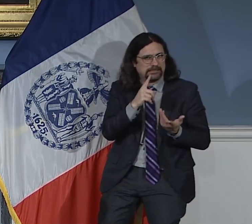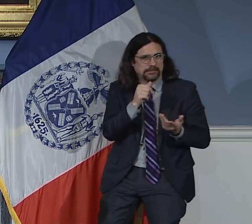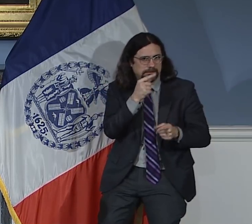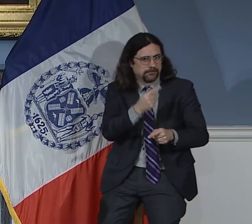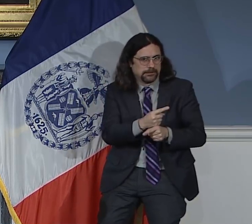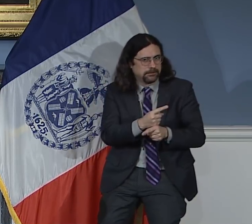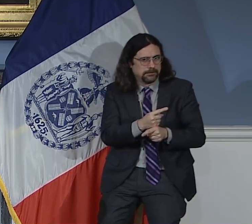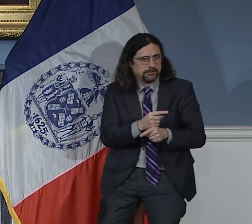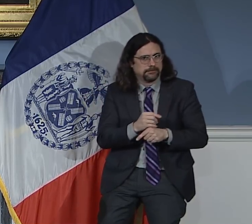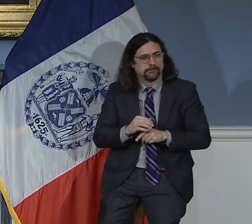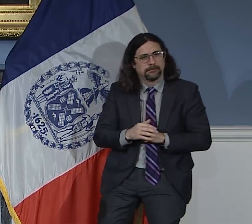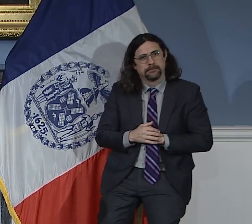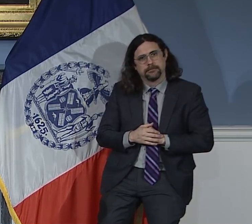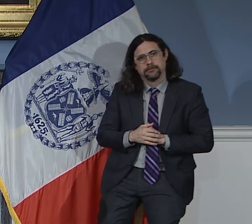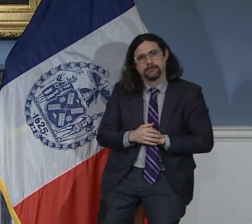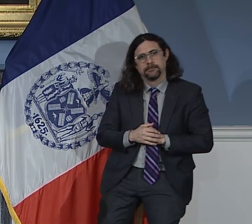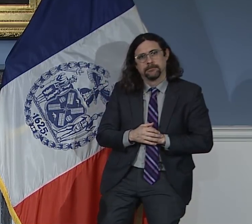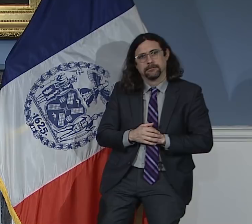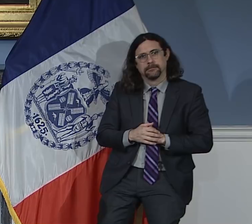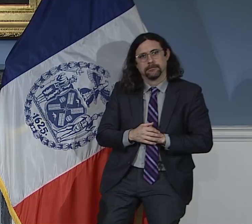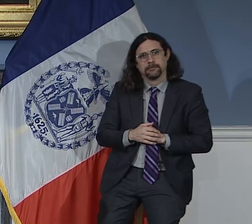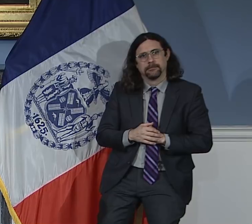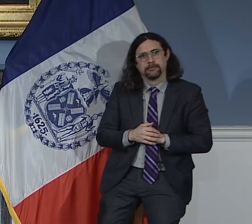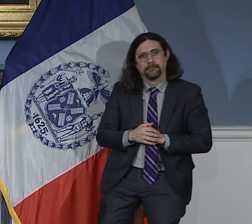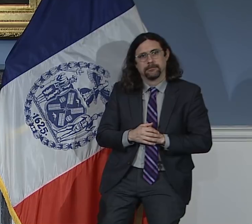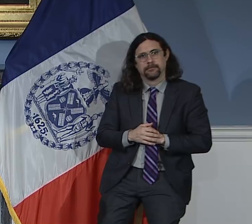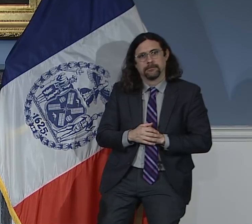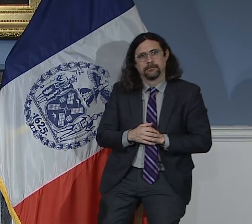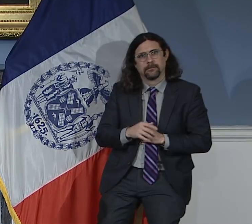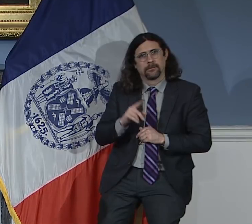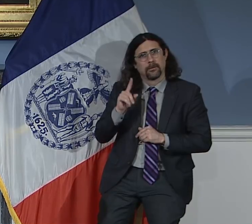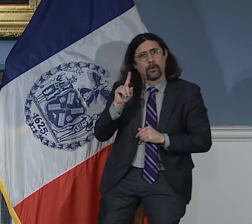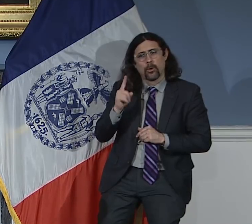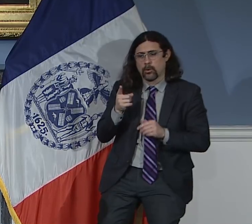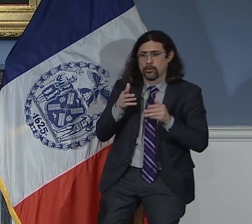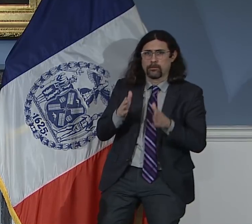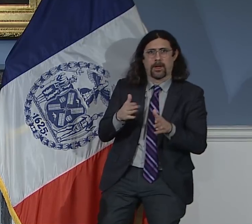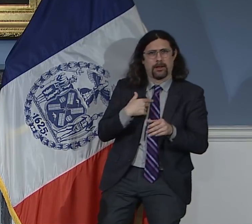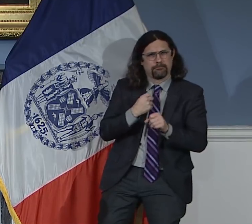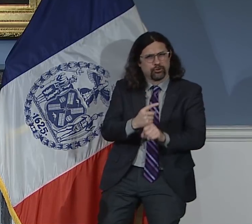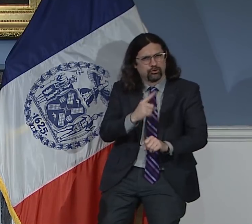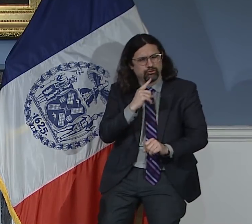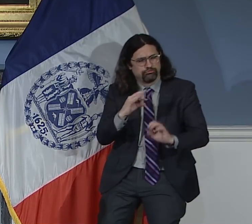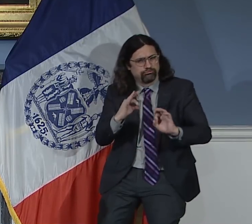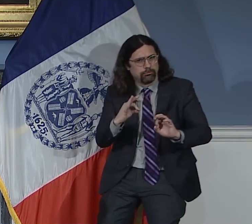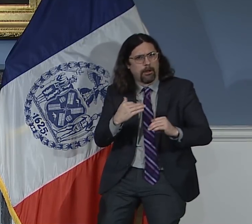WE NEED FOR OUR SPHOILSTA TOG ET THERE IN TIME, THERE'S ONLY ONE ORGANIZATION THAT CAN GUARANTEE